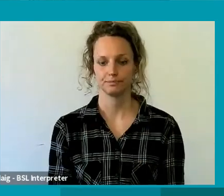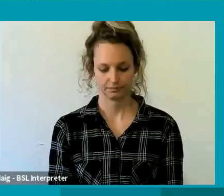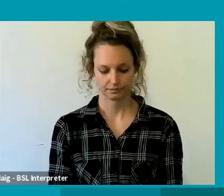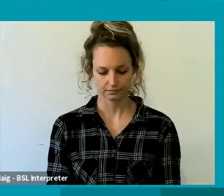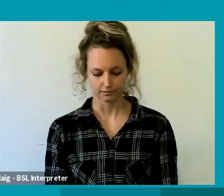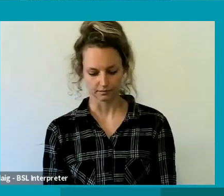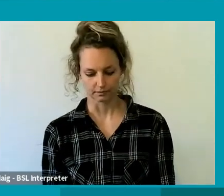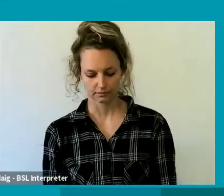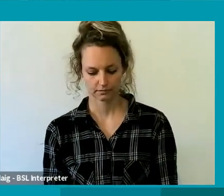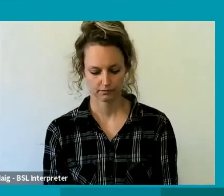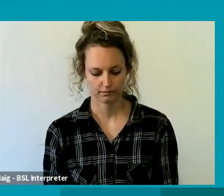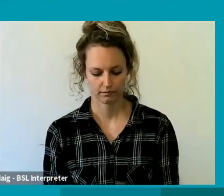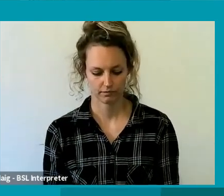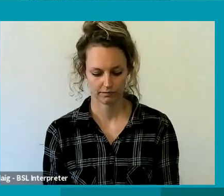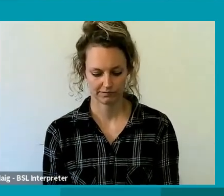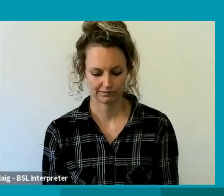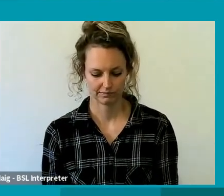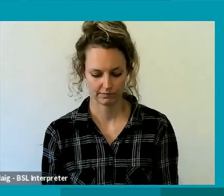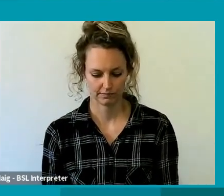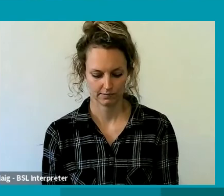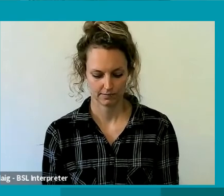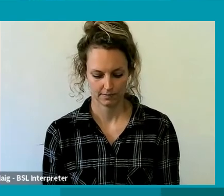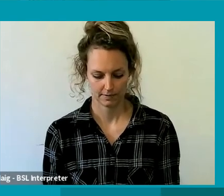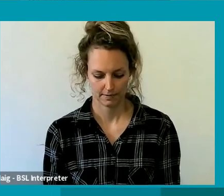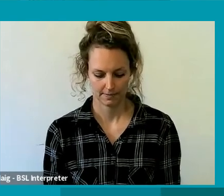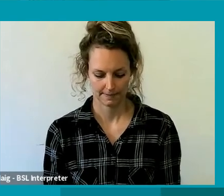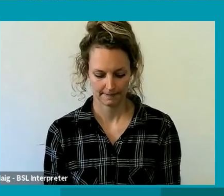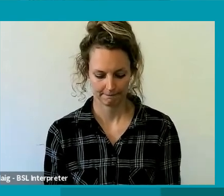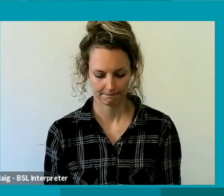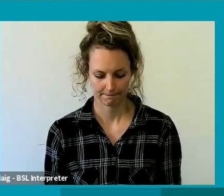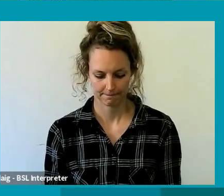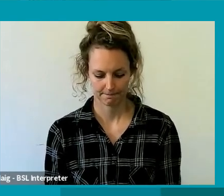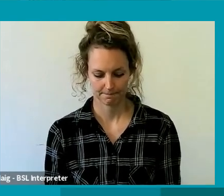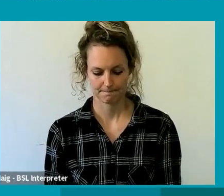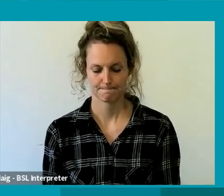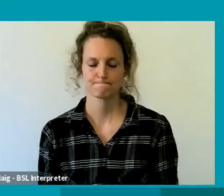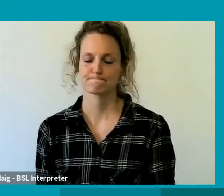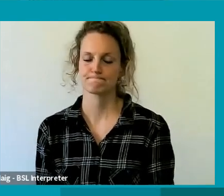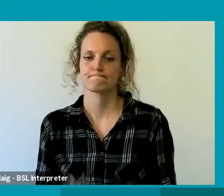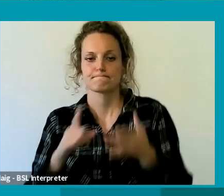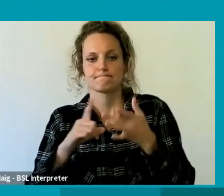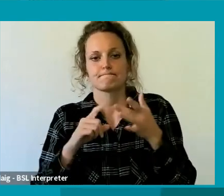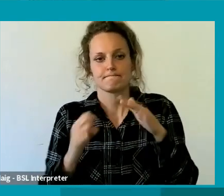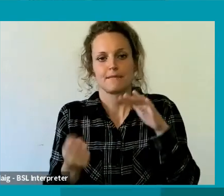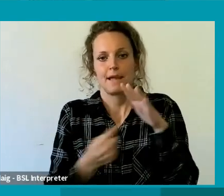So it's really important if you are using LinkedIn that you. Really get to understand how to